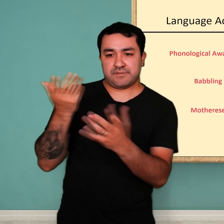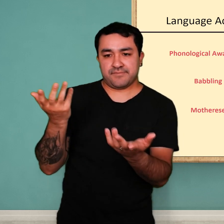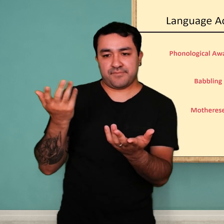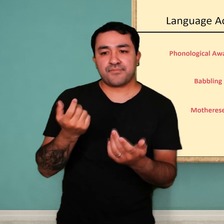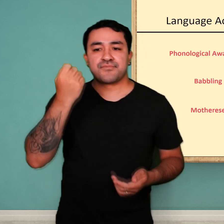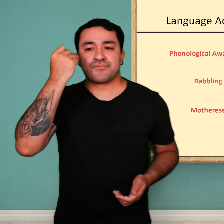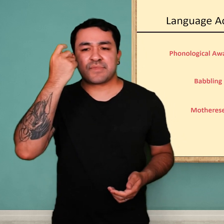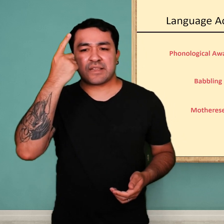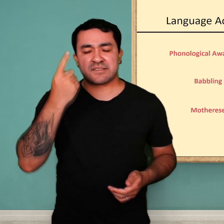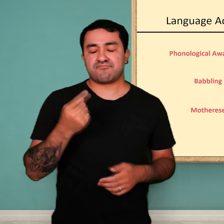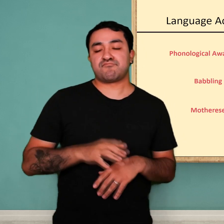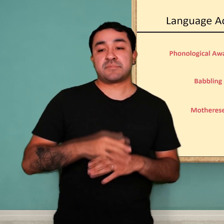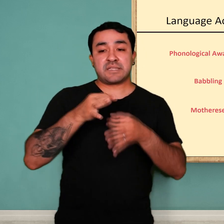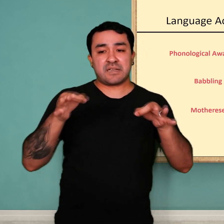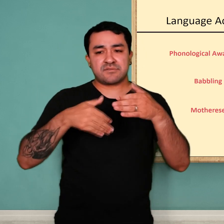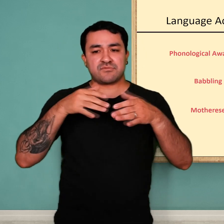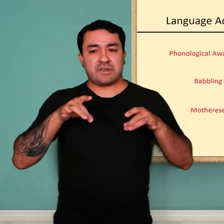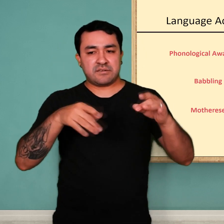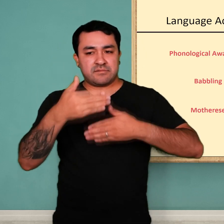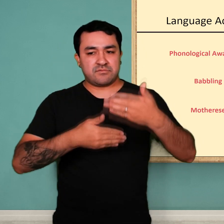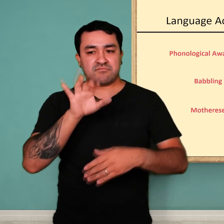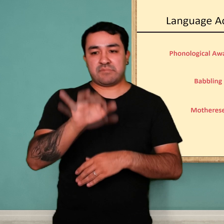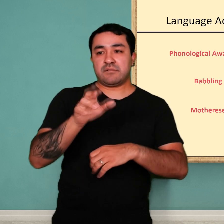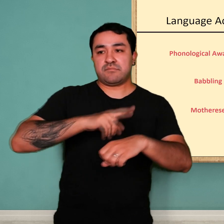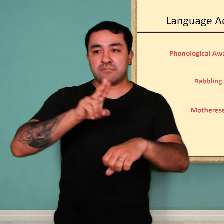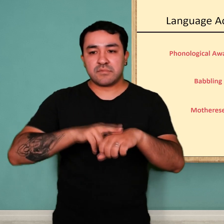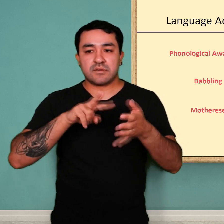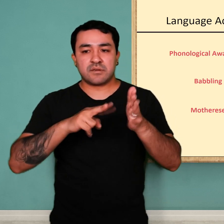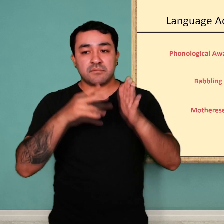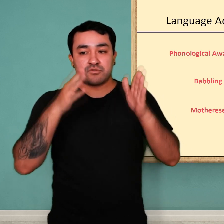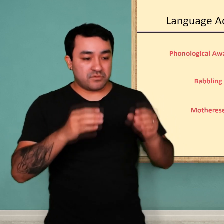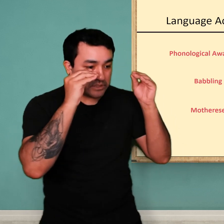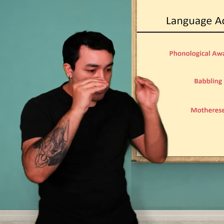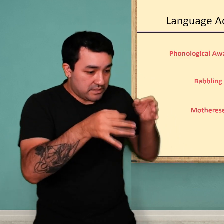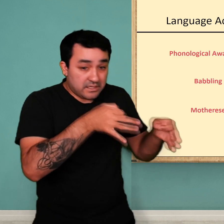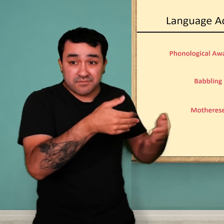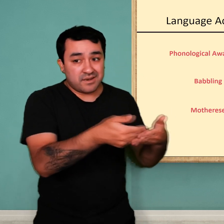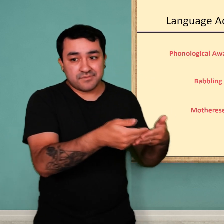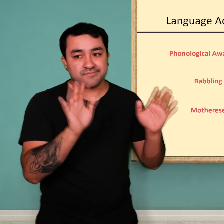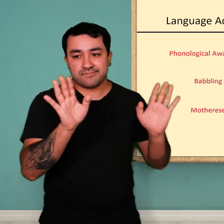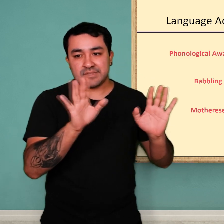repeating the same phrases, and making explicit callouts to surroundings or actions.